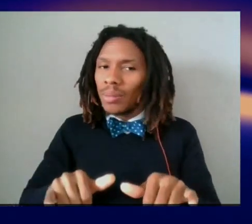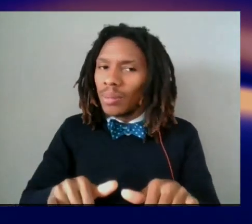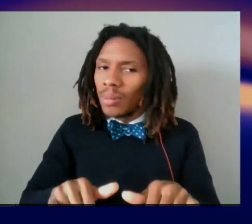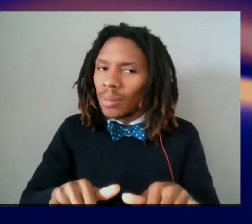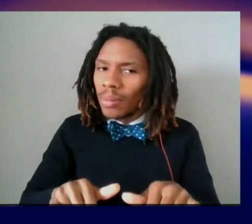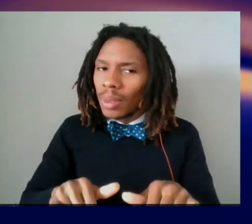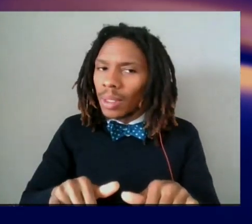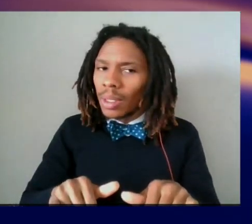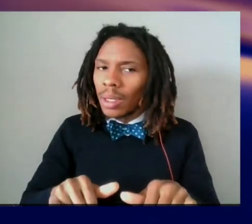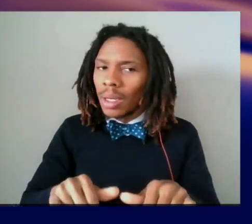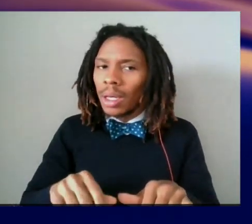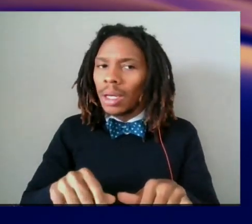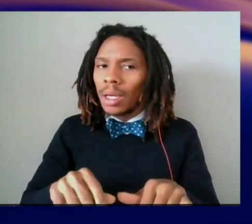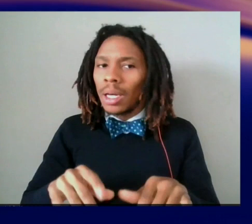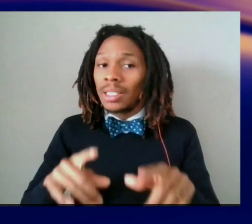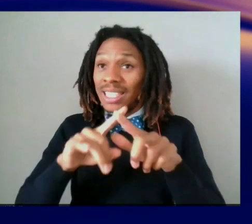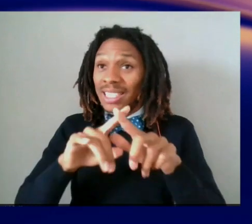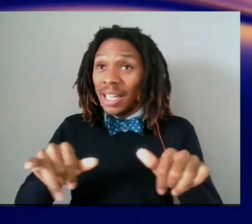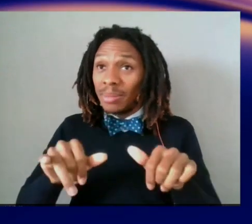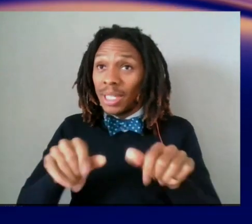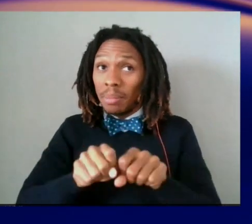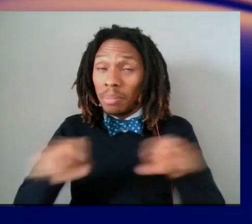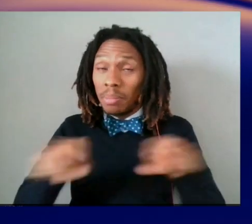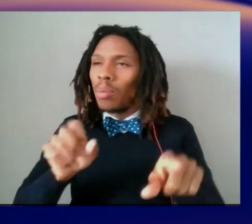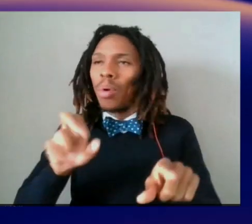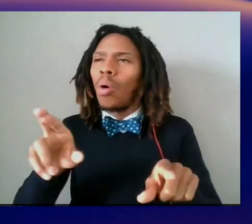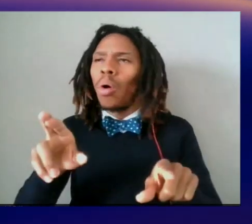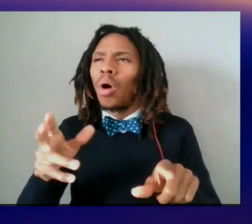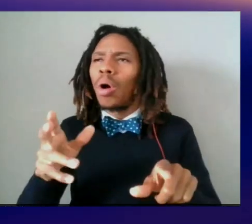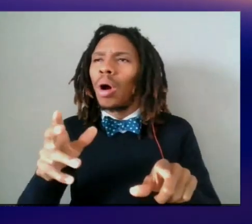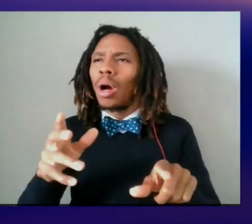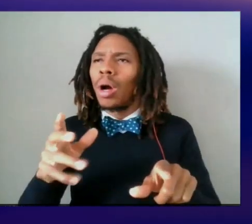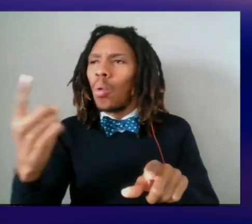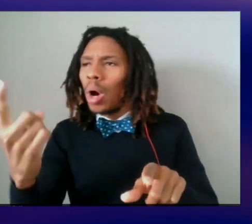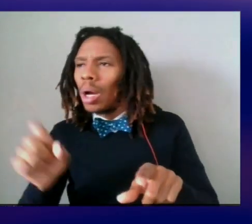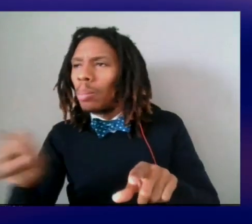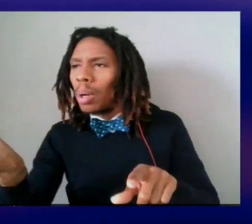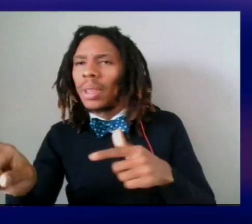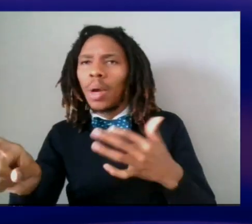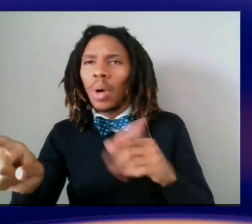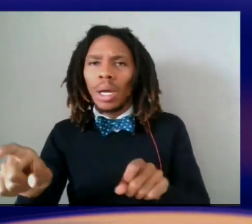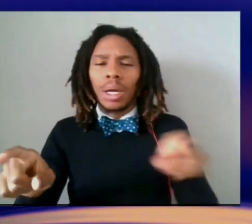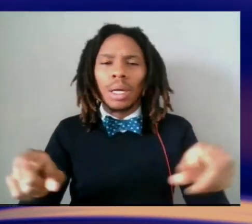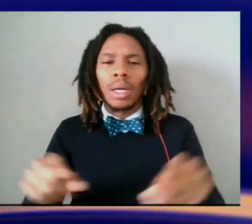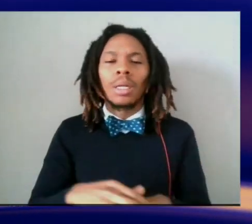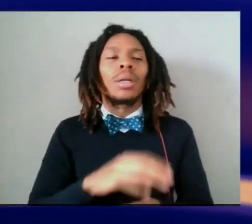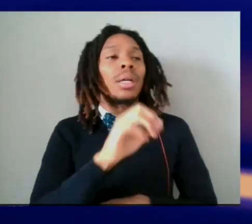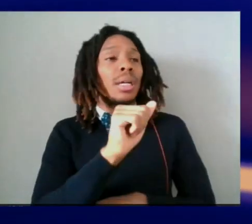or how does that all happen? It could really do both, right. So Athena scales to multiple concurrent queries.